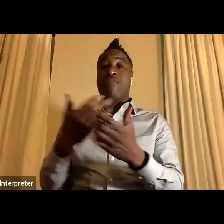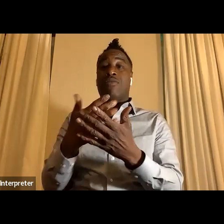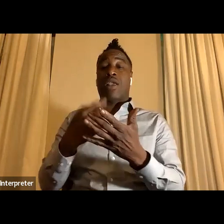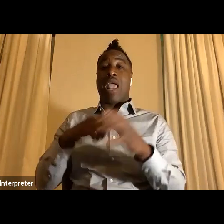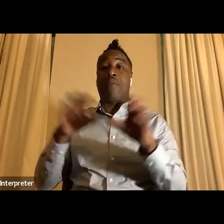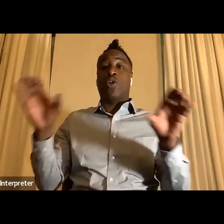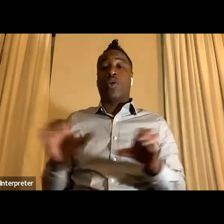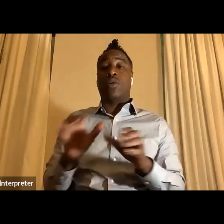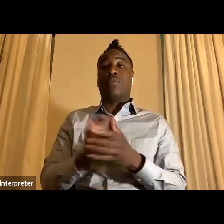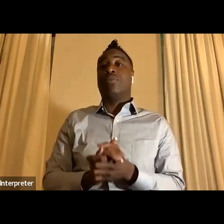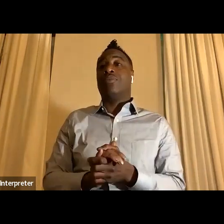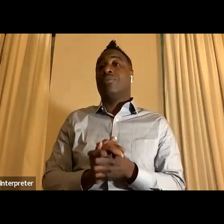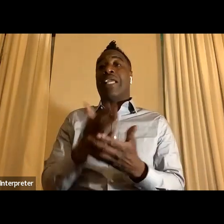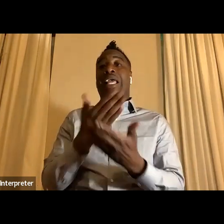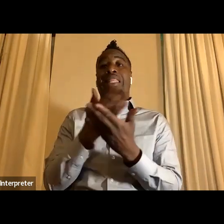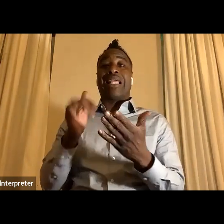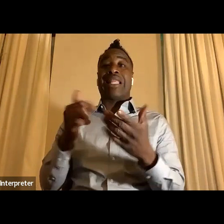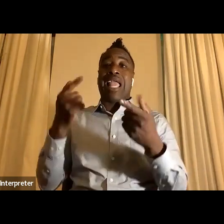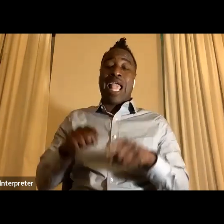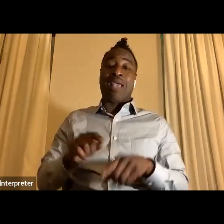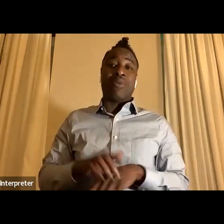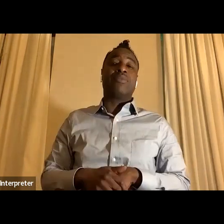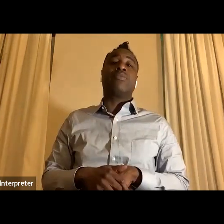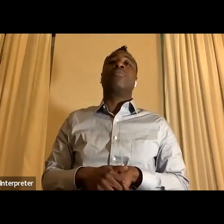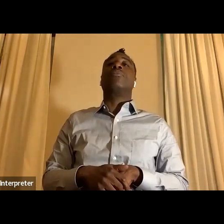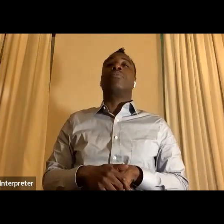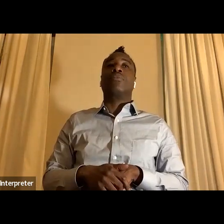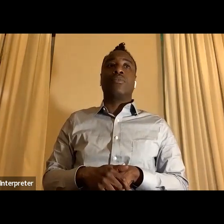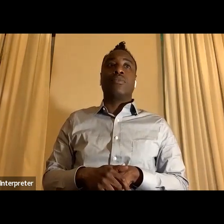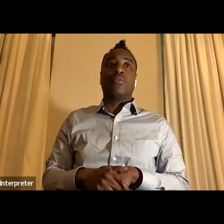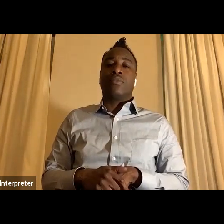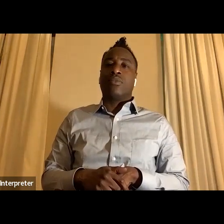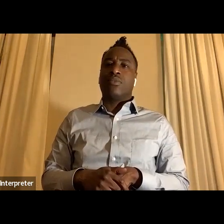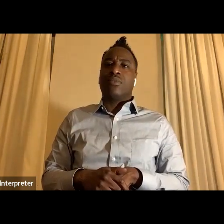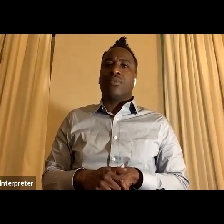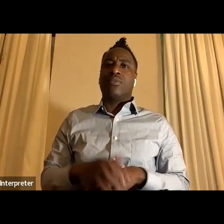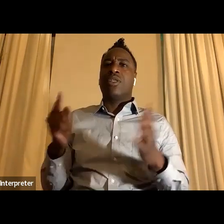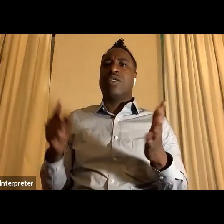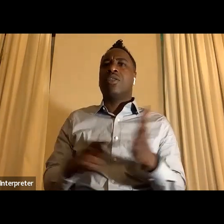things that happen, you know, sometimes force myself to,